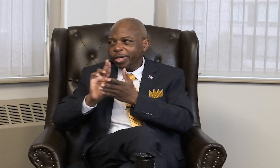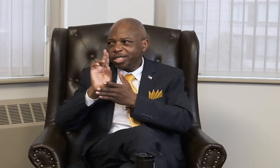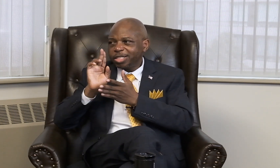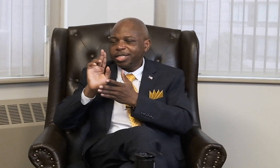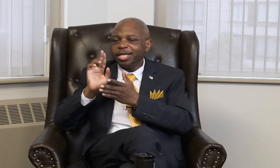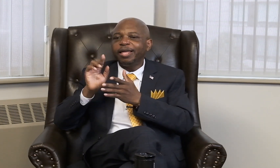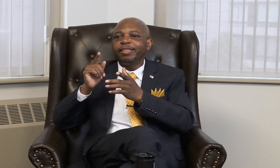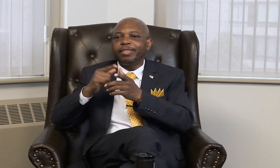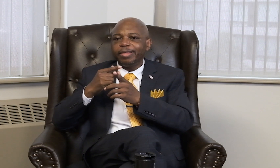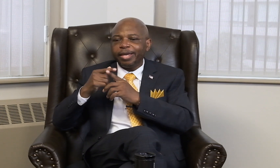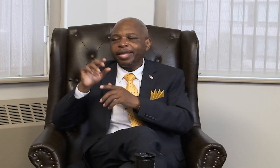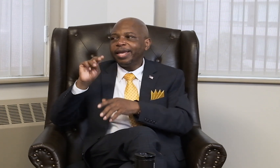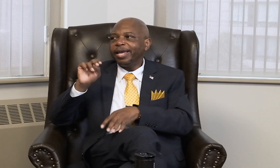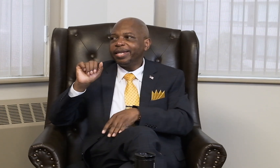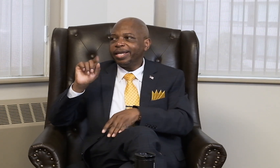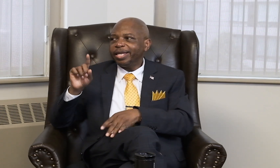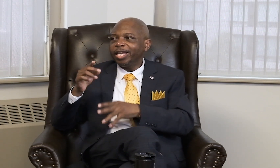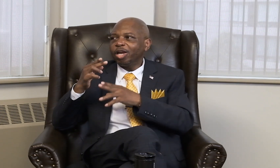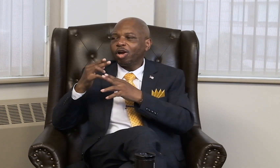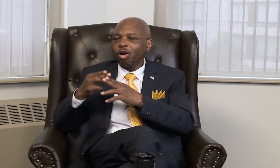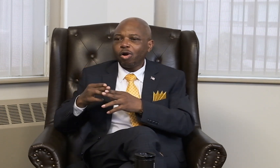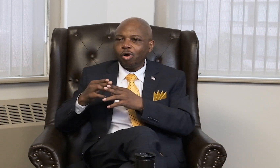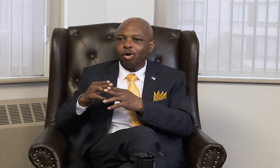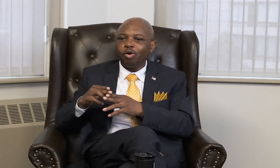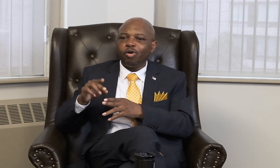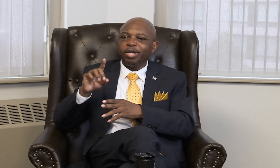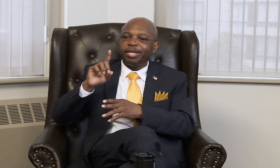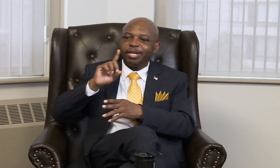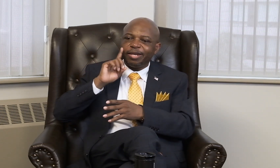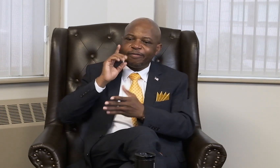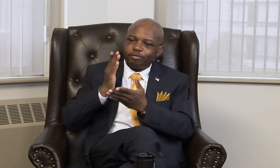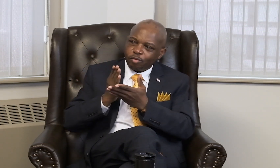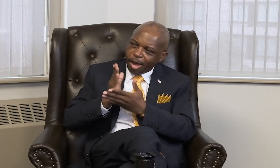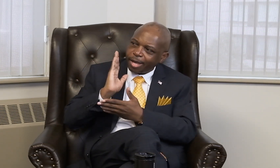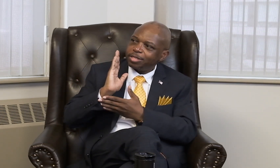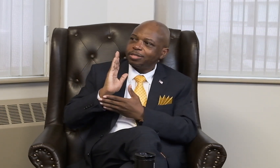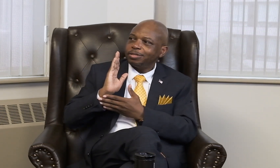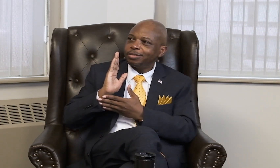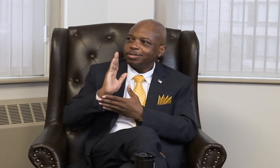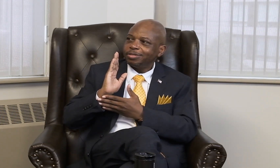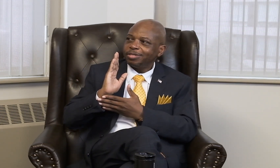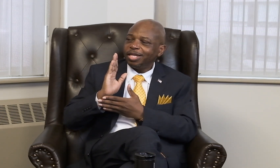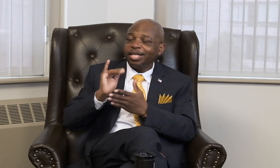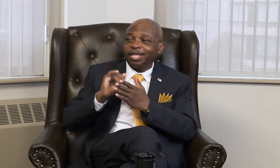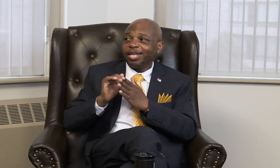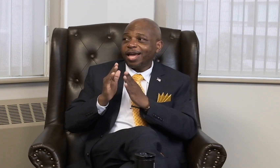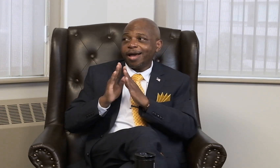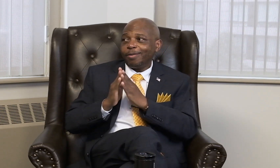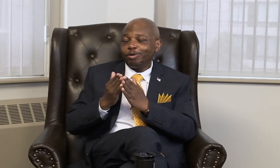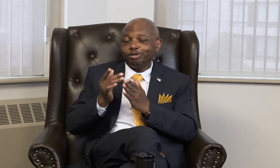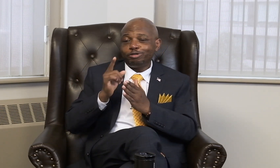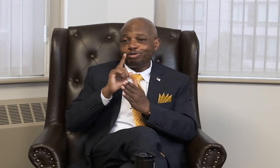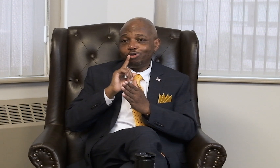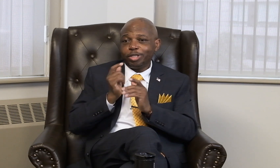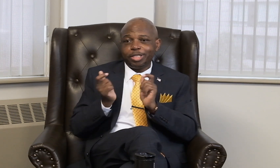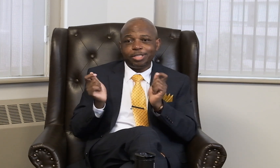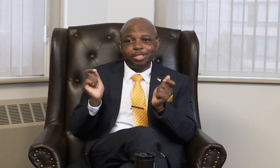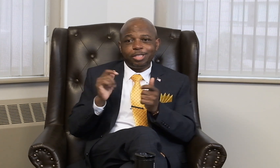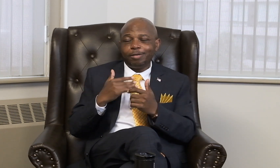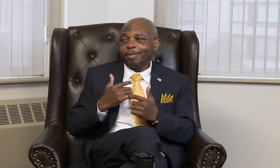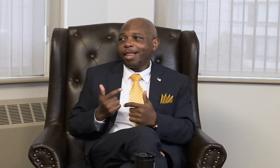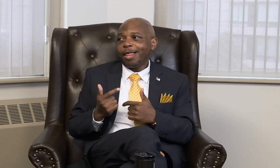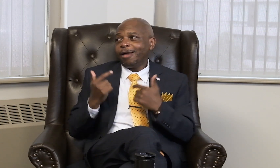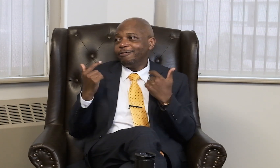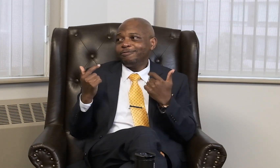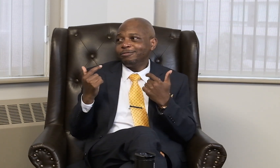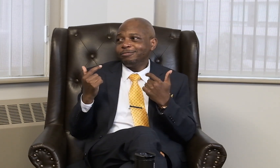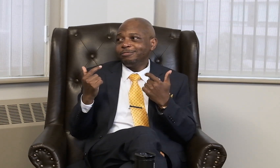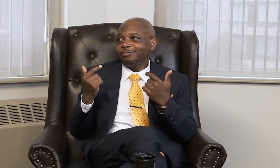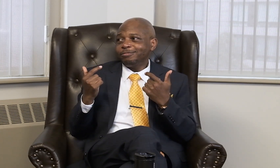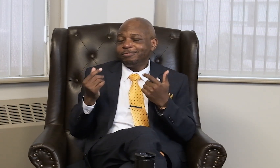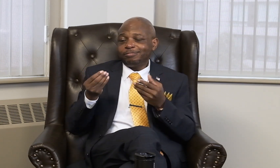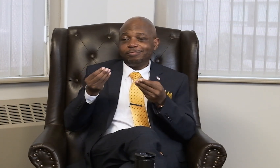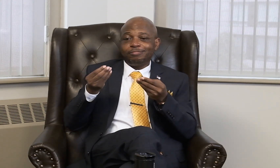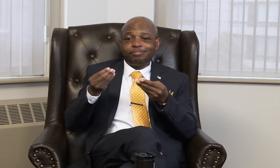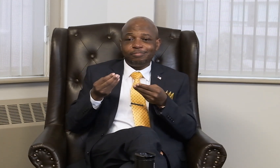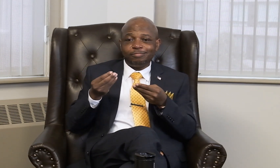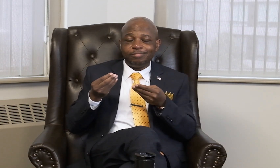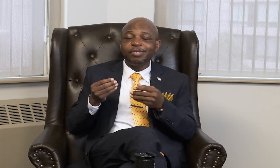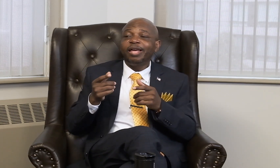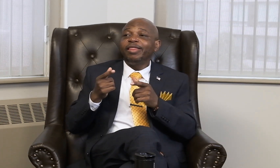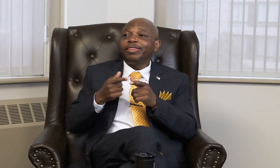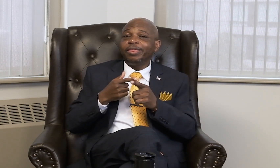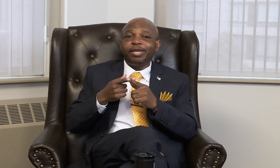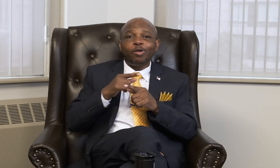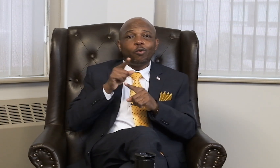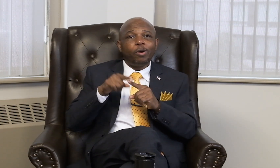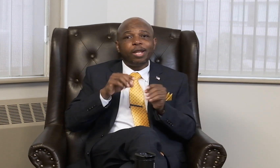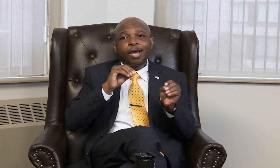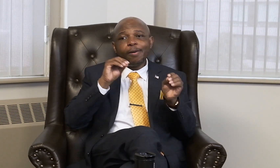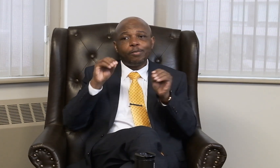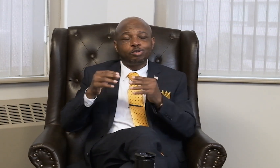and then by NAD Law Center titled “Legal Rights.” That book truly transformed my life.